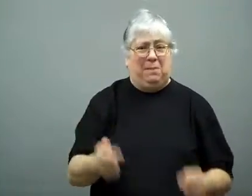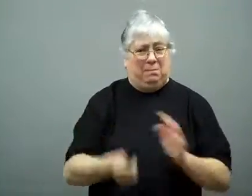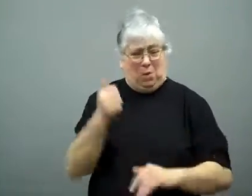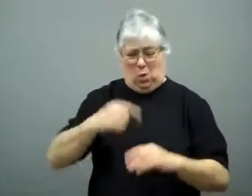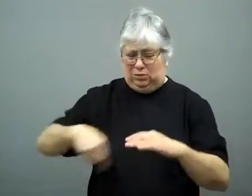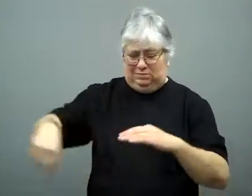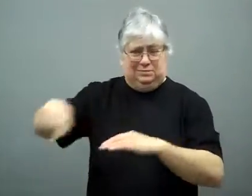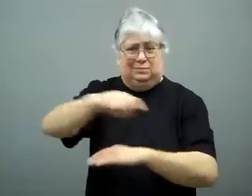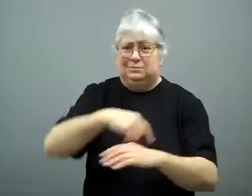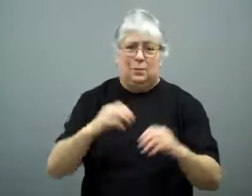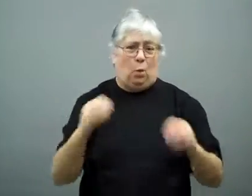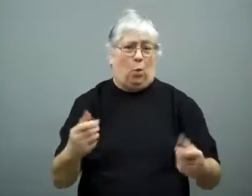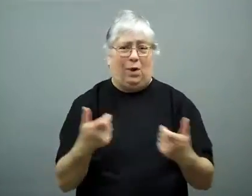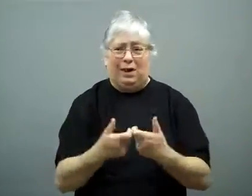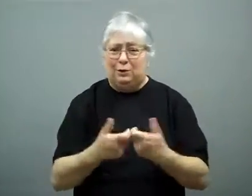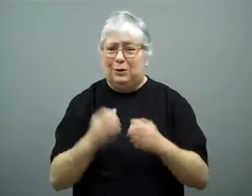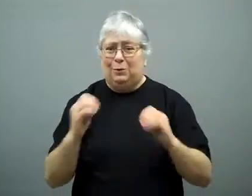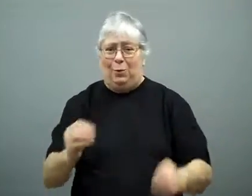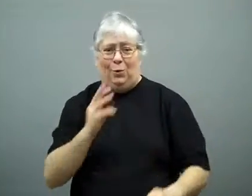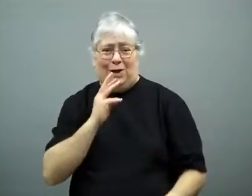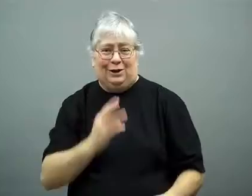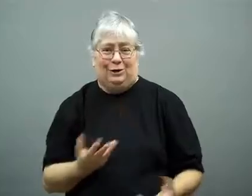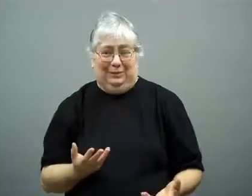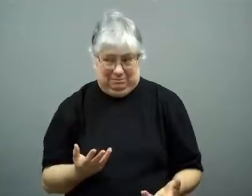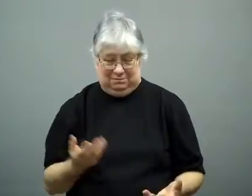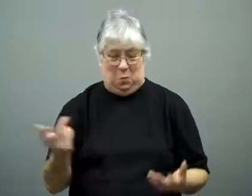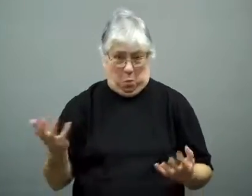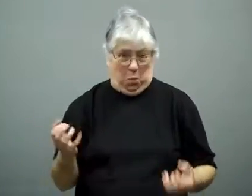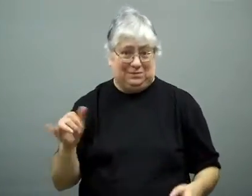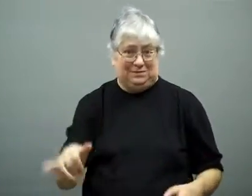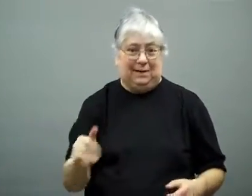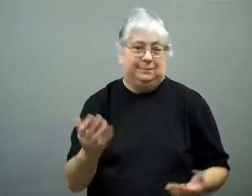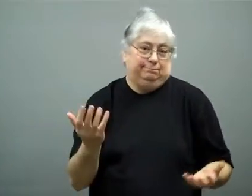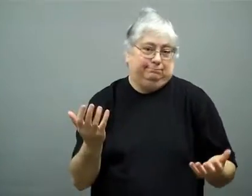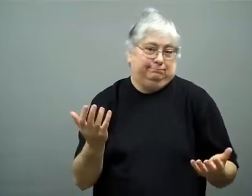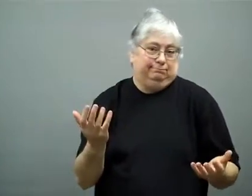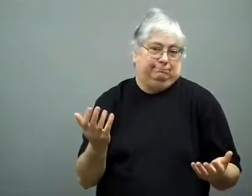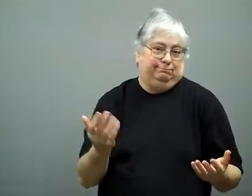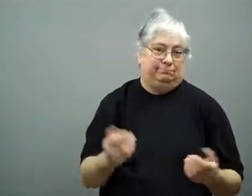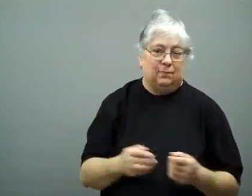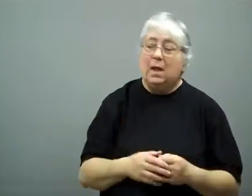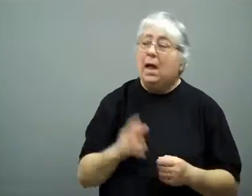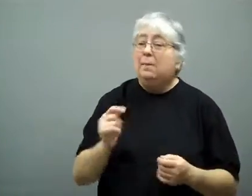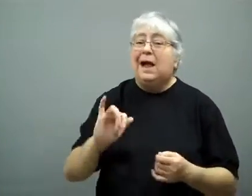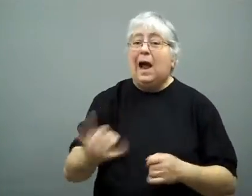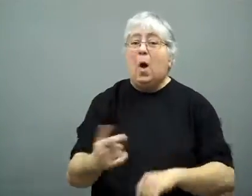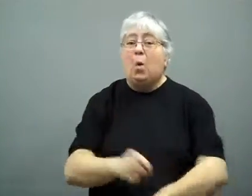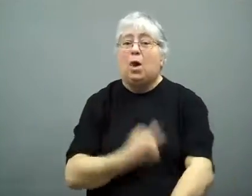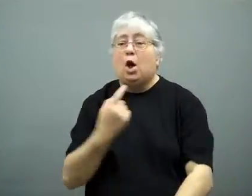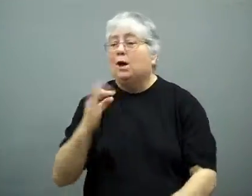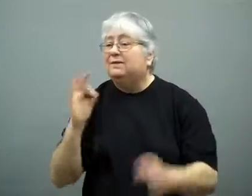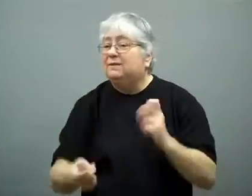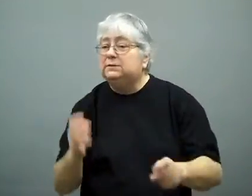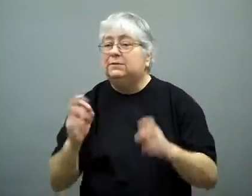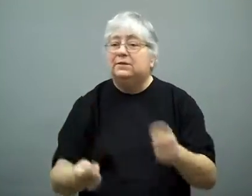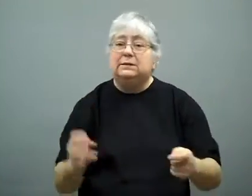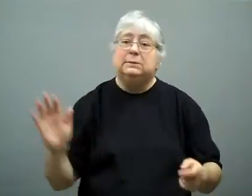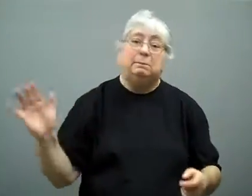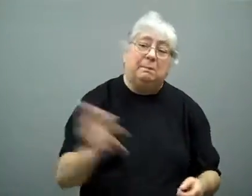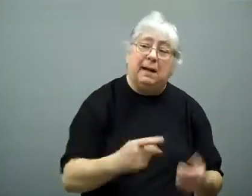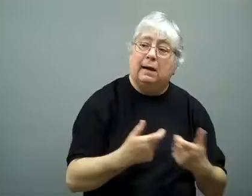However, most homes have no electricity or water, so do they want to stay?